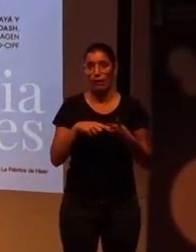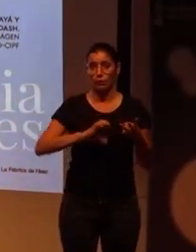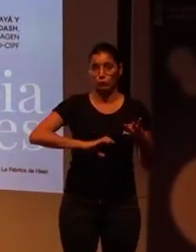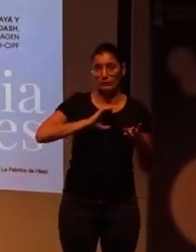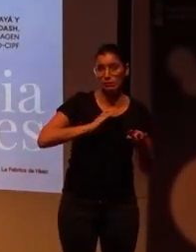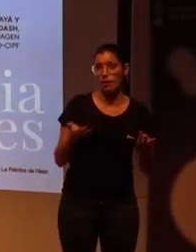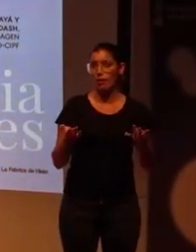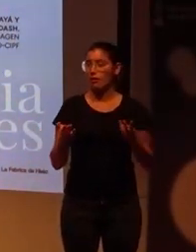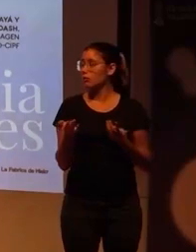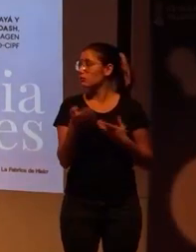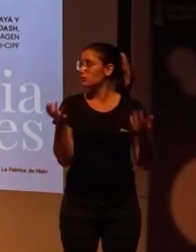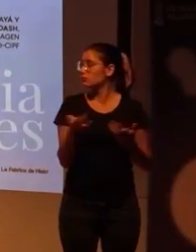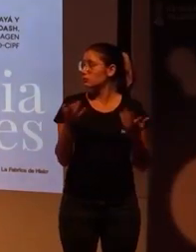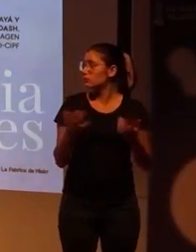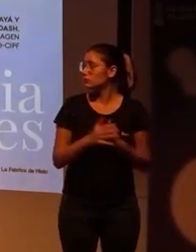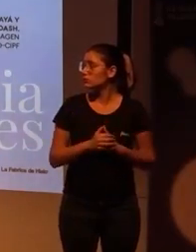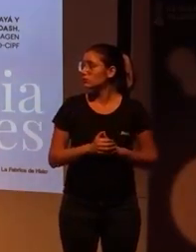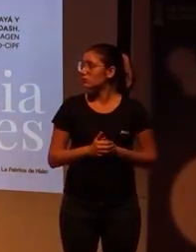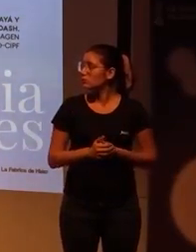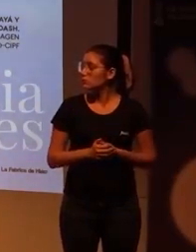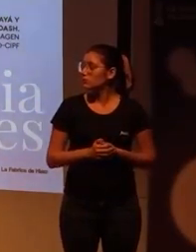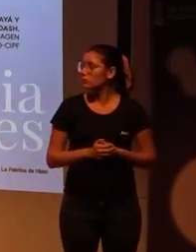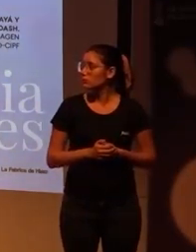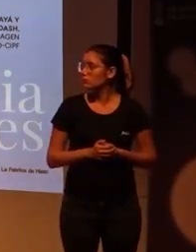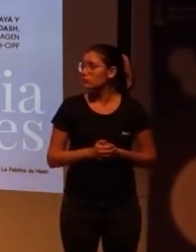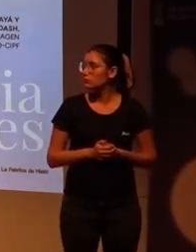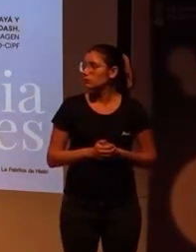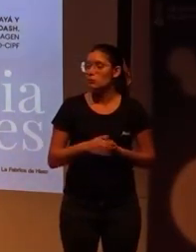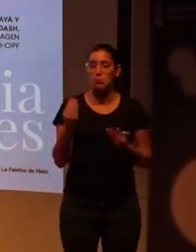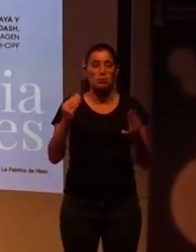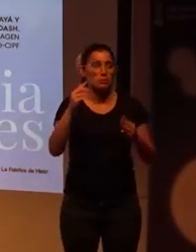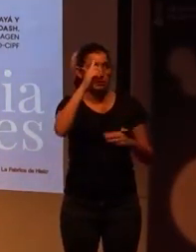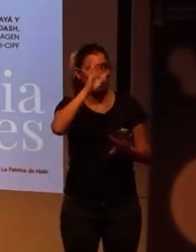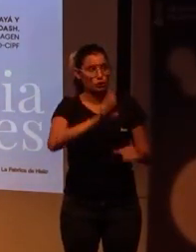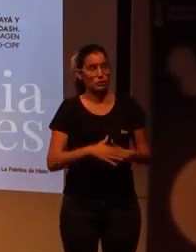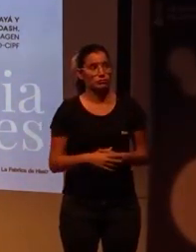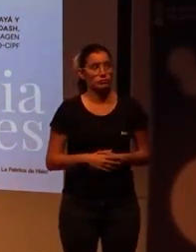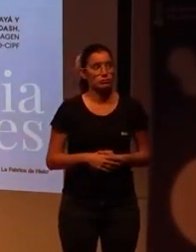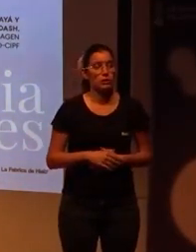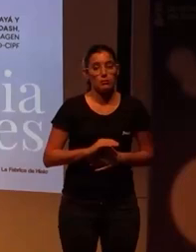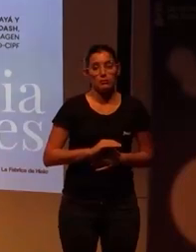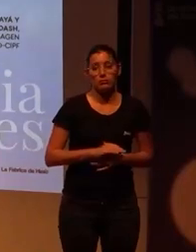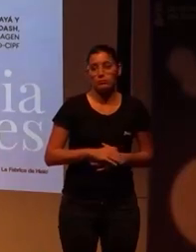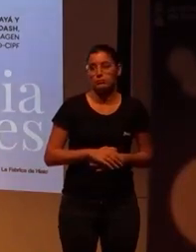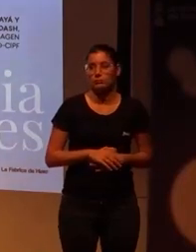I couldn’t tell you more, but hey, there it is.